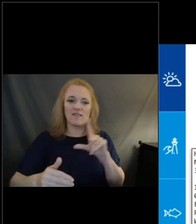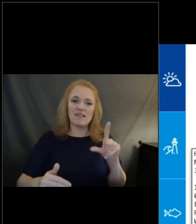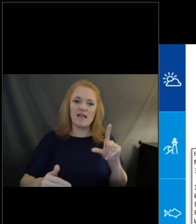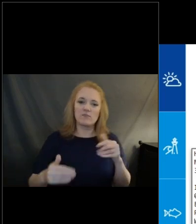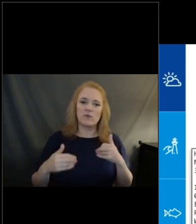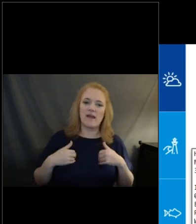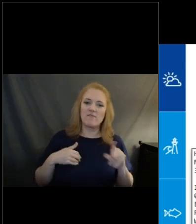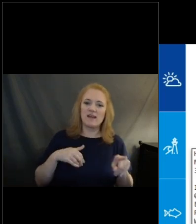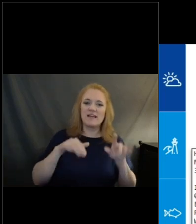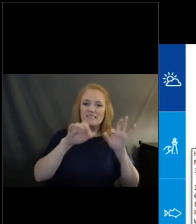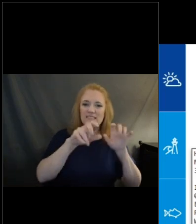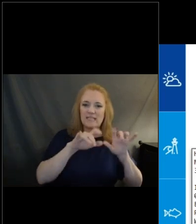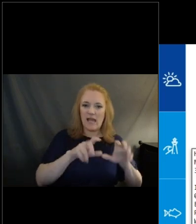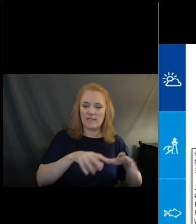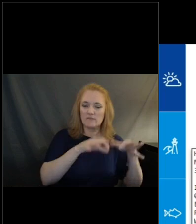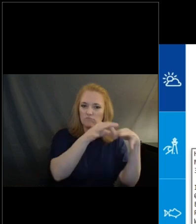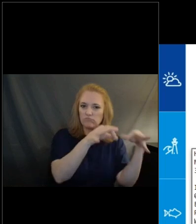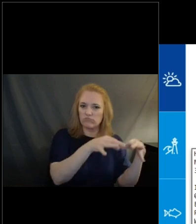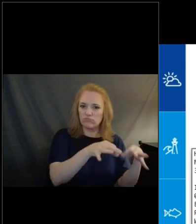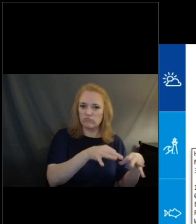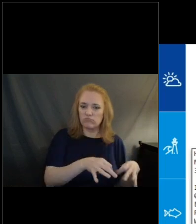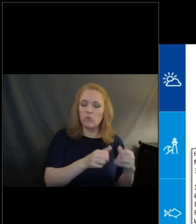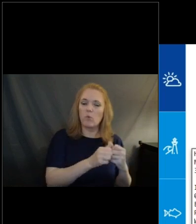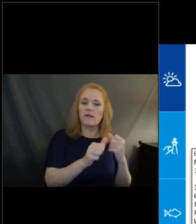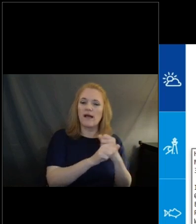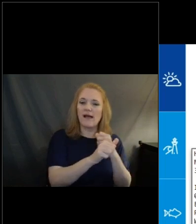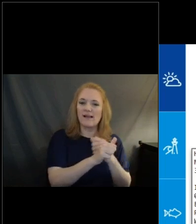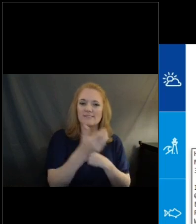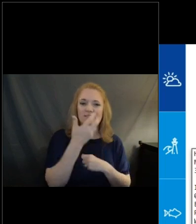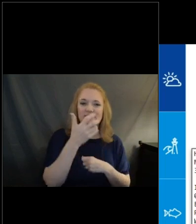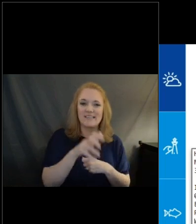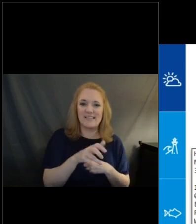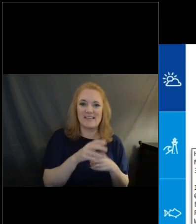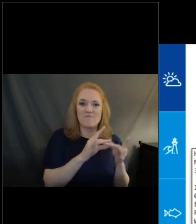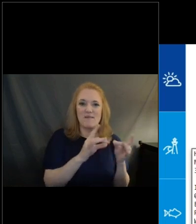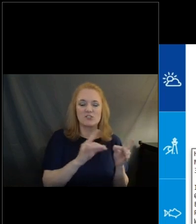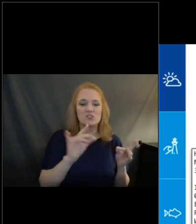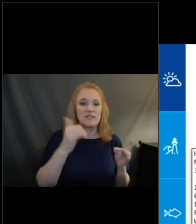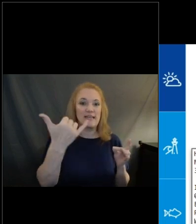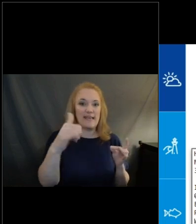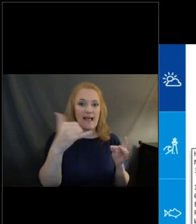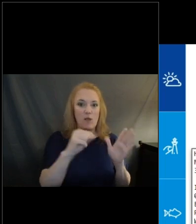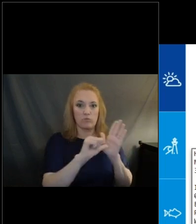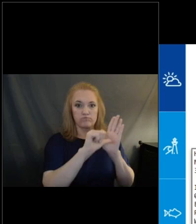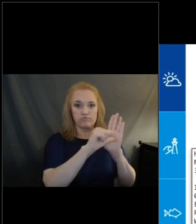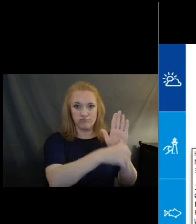product version with the hazardous heat messaging highlighted in yellow. On the right hand side,